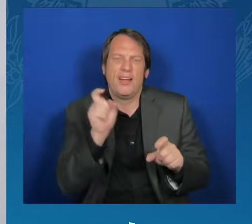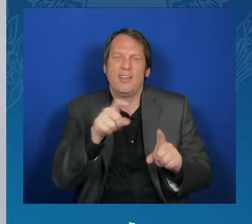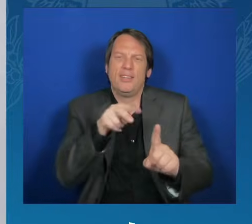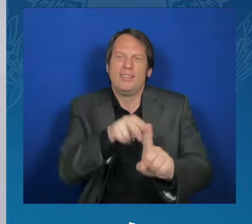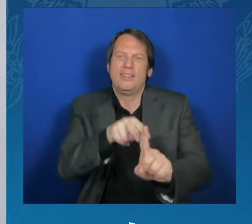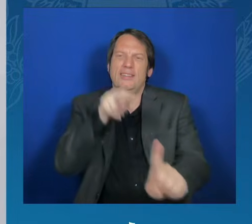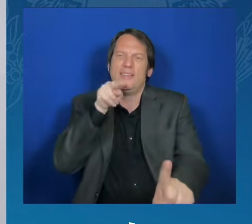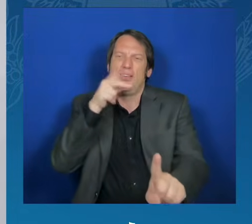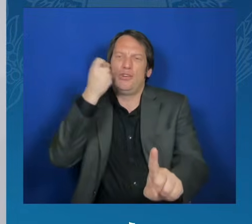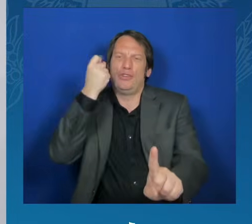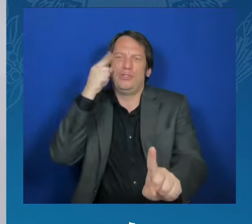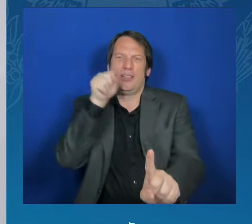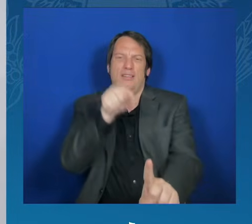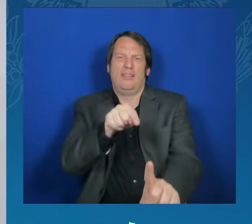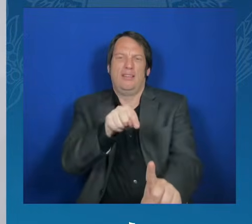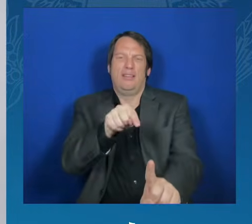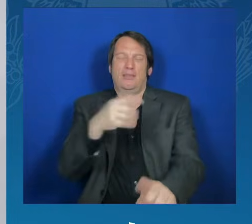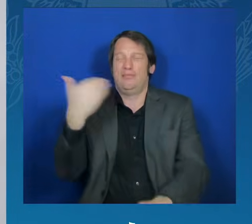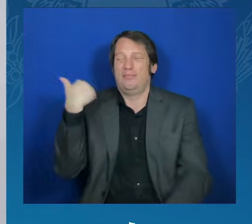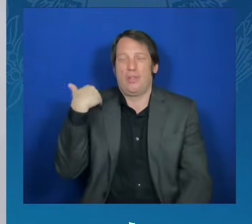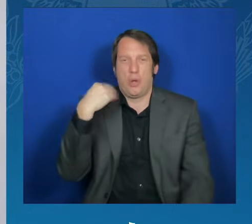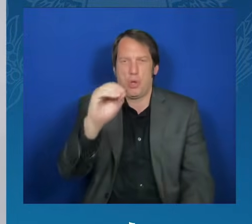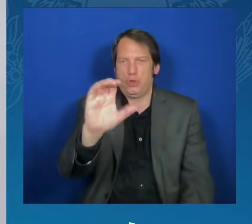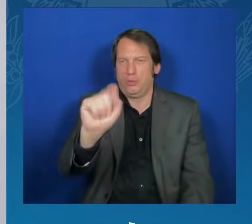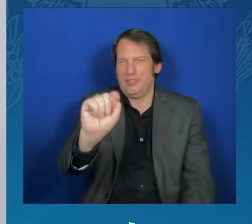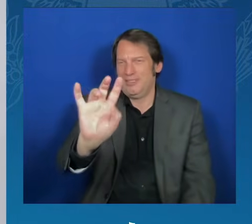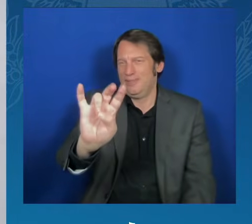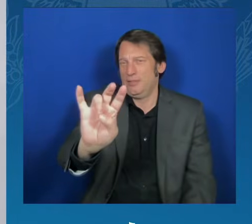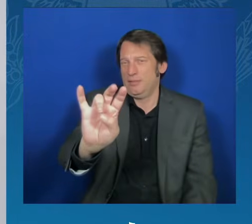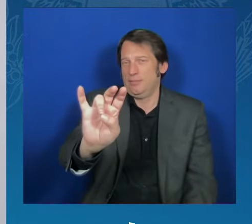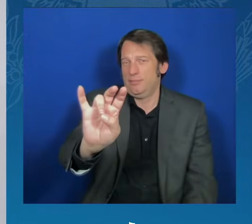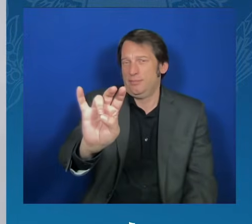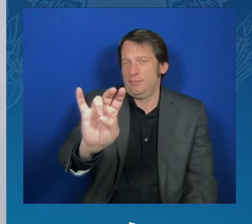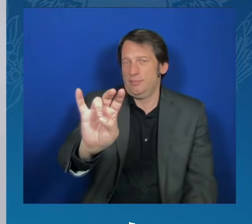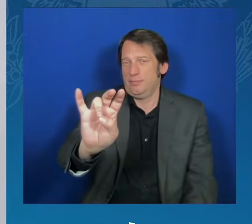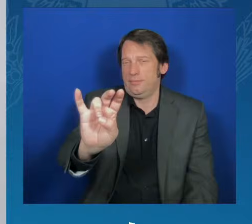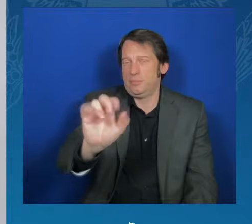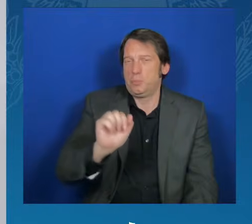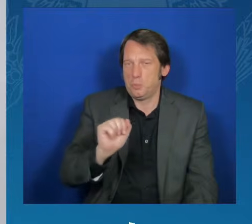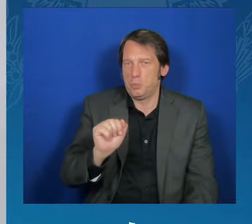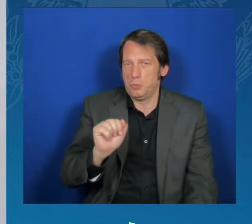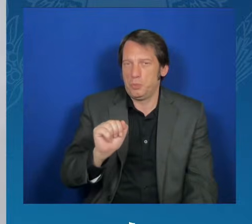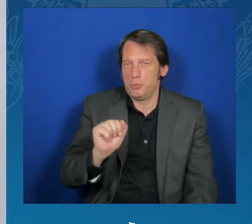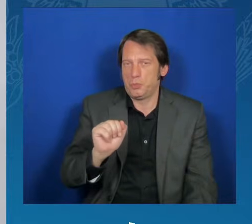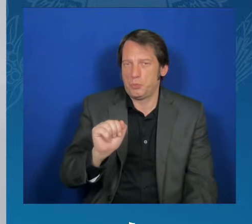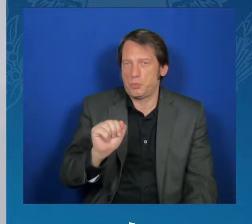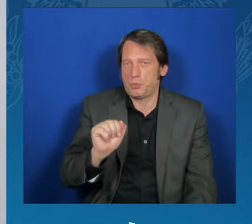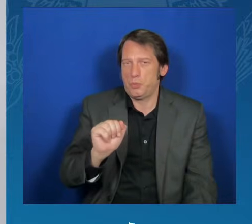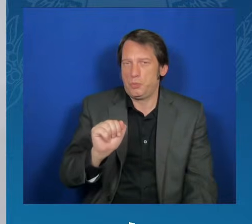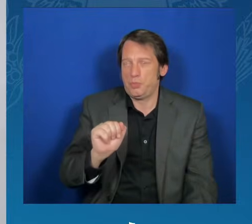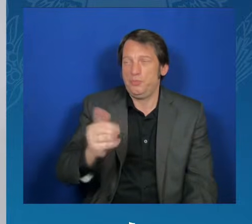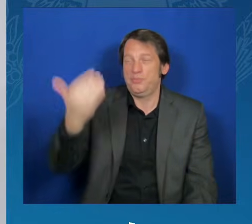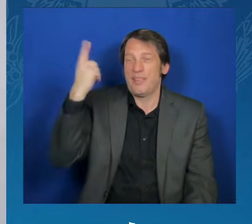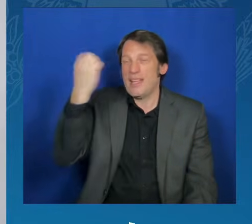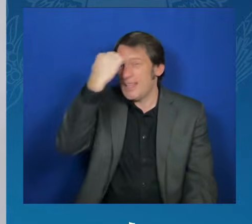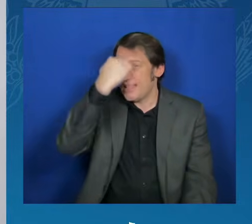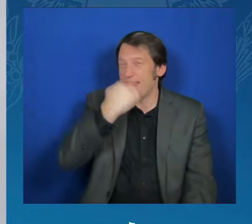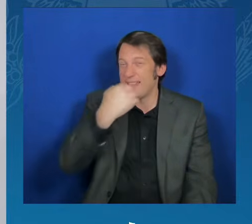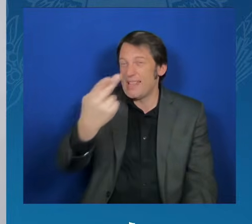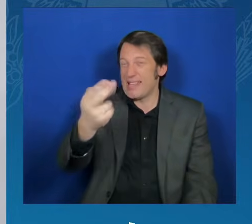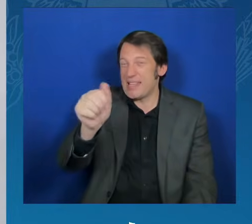On October 7th, Hamas committed a terrorist act